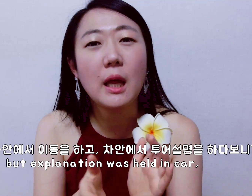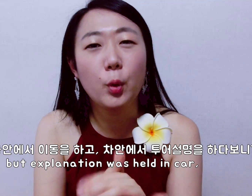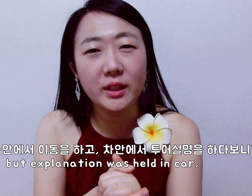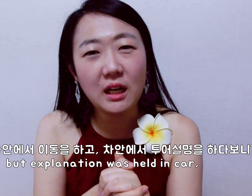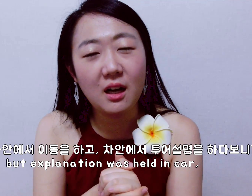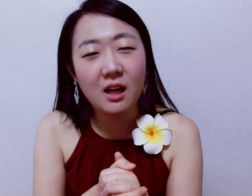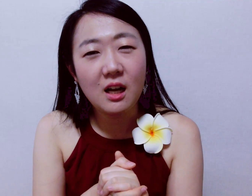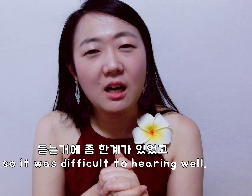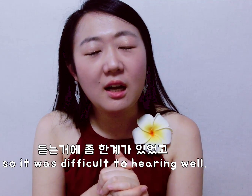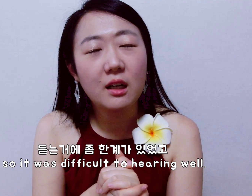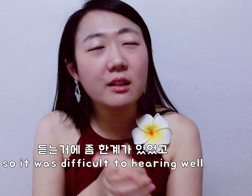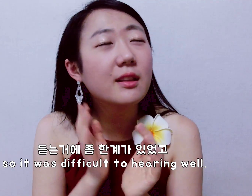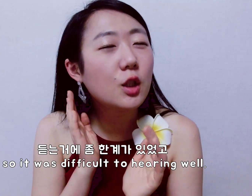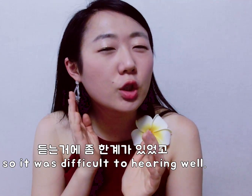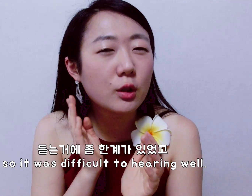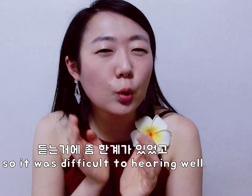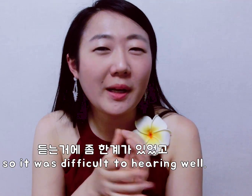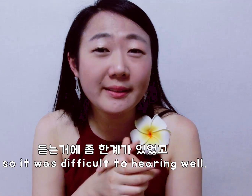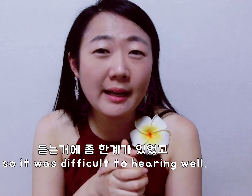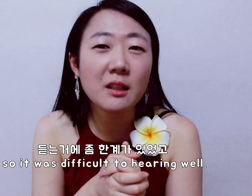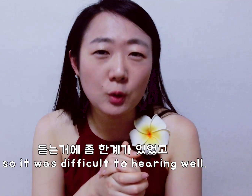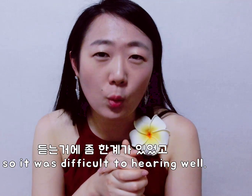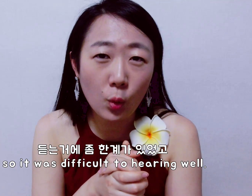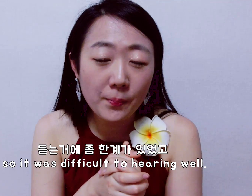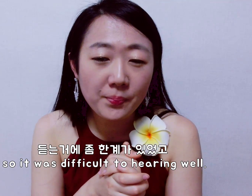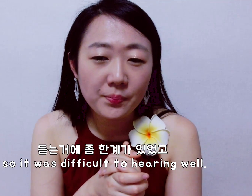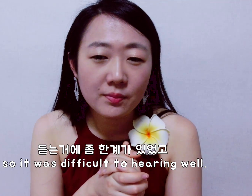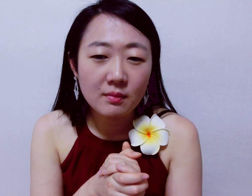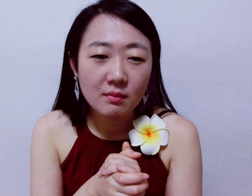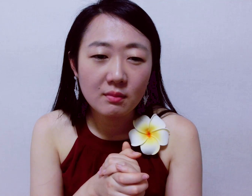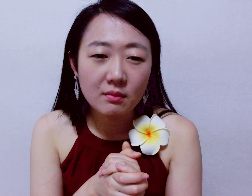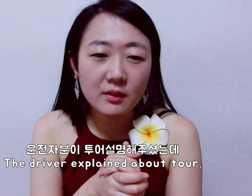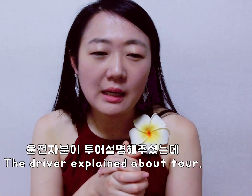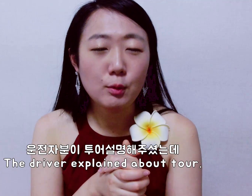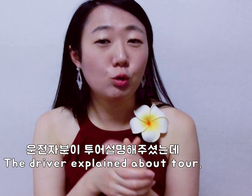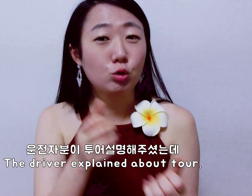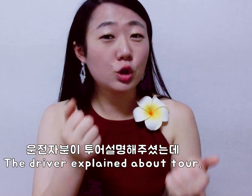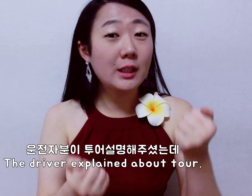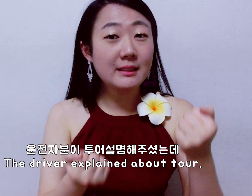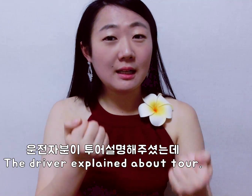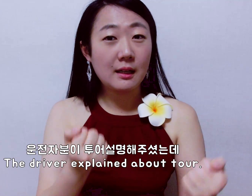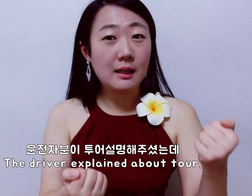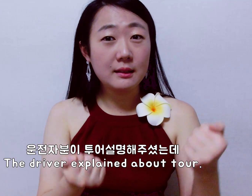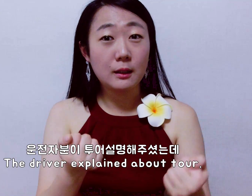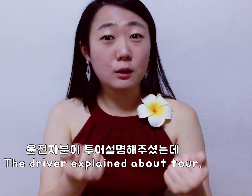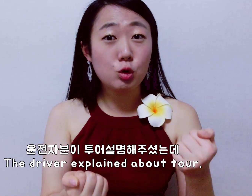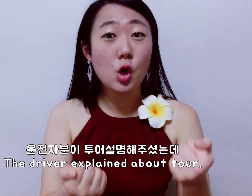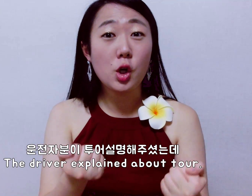아.. 아니에요. 라는 표정을 짓더라고요 the man represented 'no'.